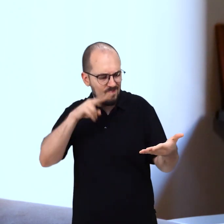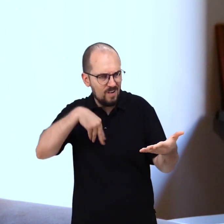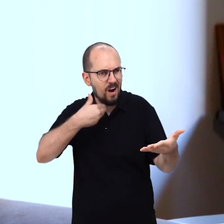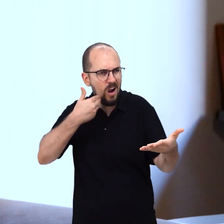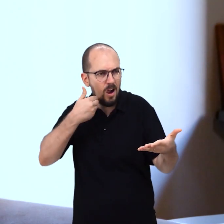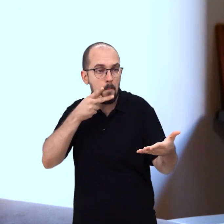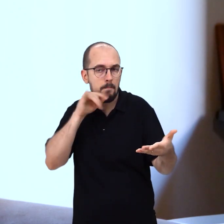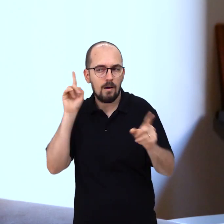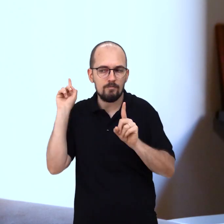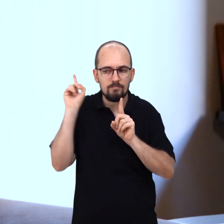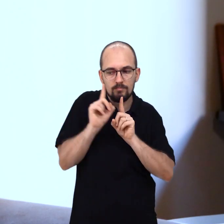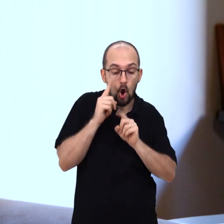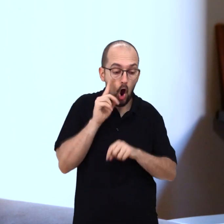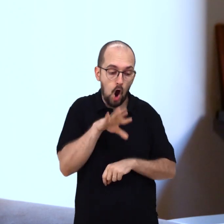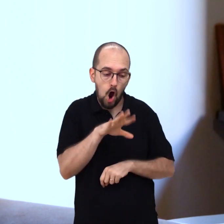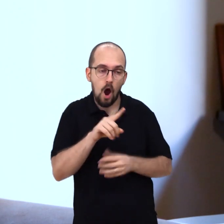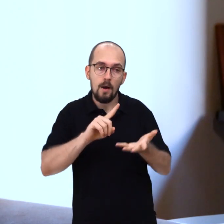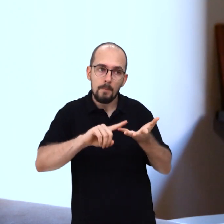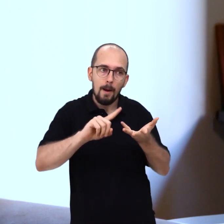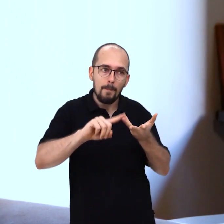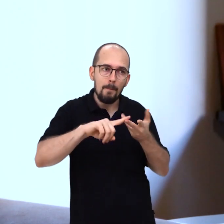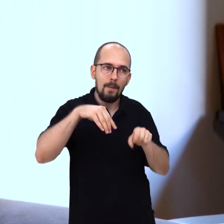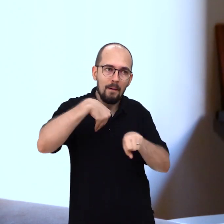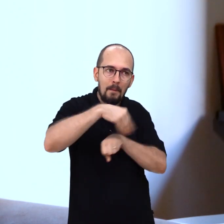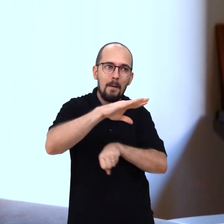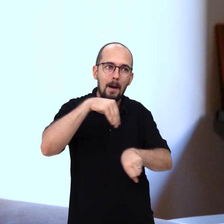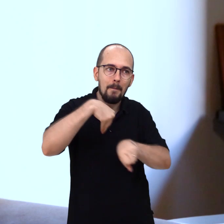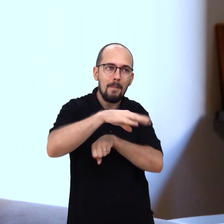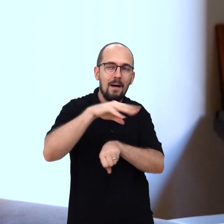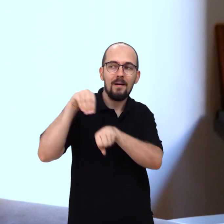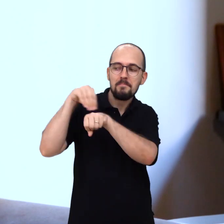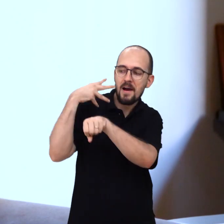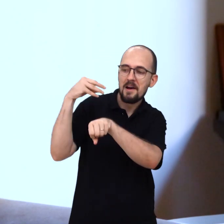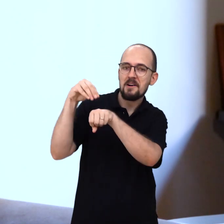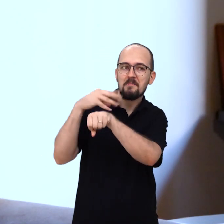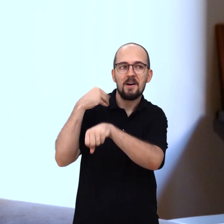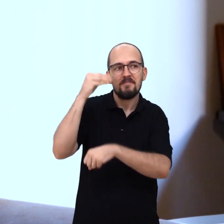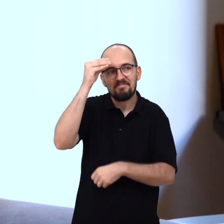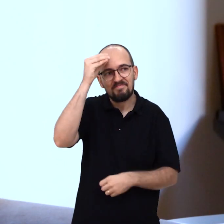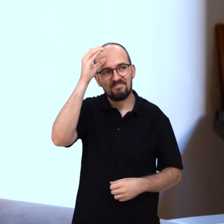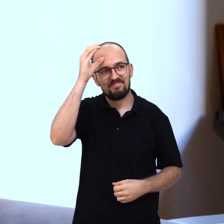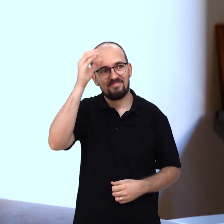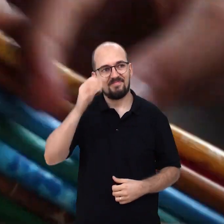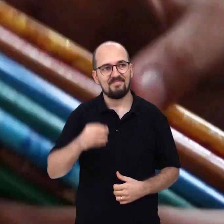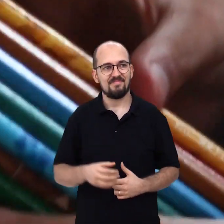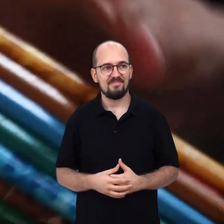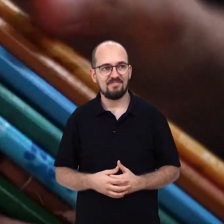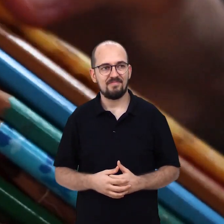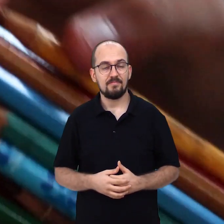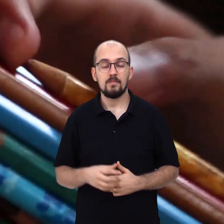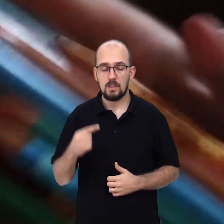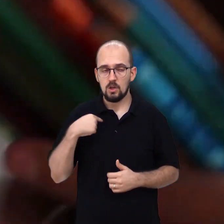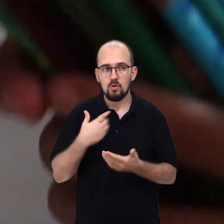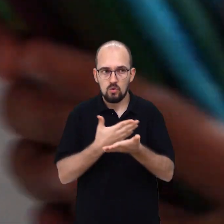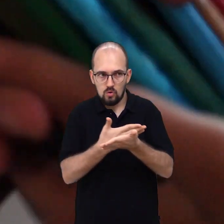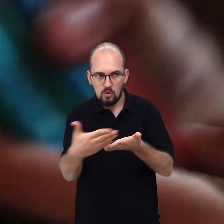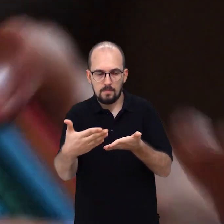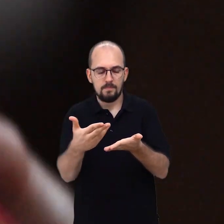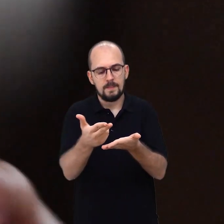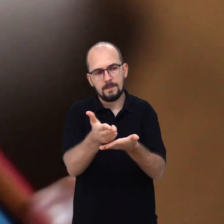He stayed by my side saying: "Look, this sign is like 'this', this one is like 'this'..." so that's how I've been learning. I started to draw...